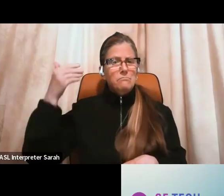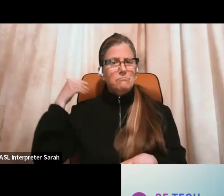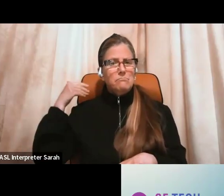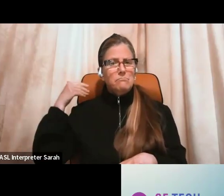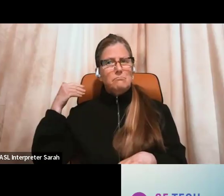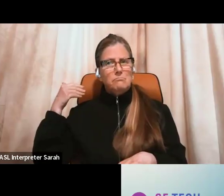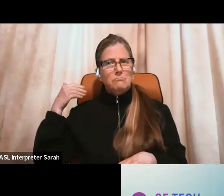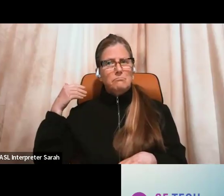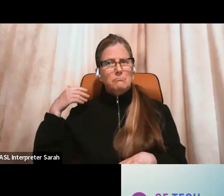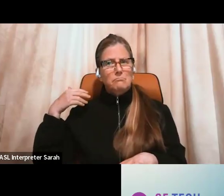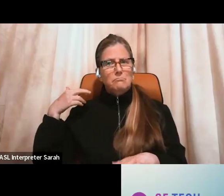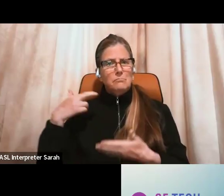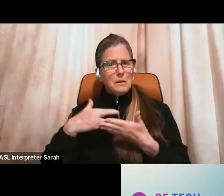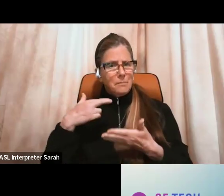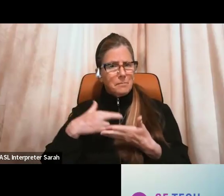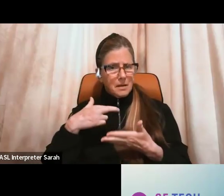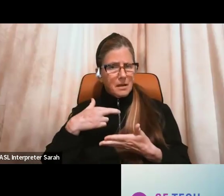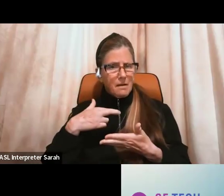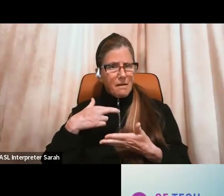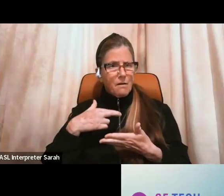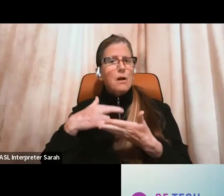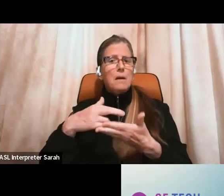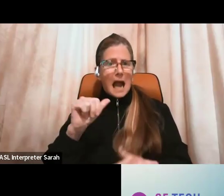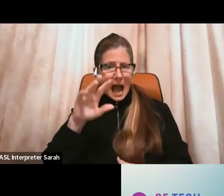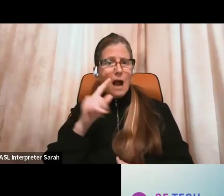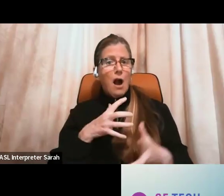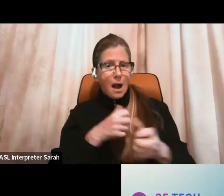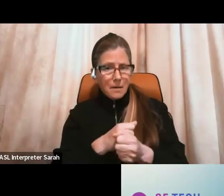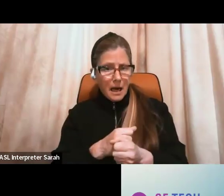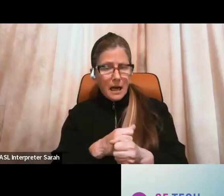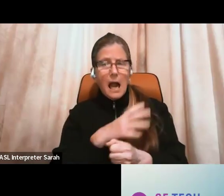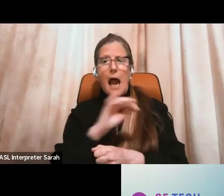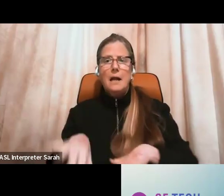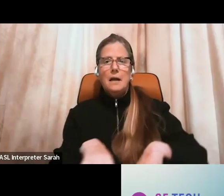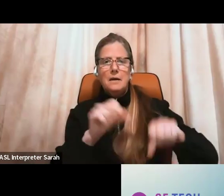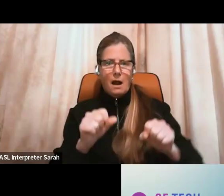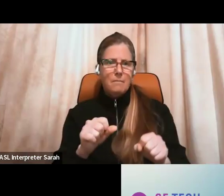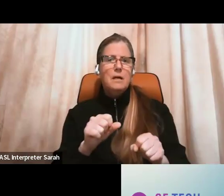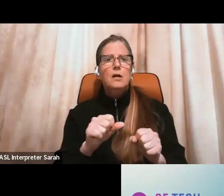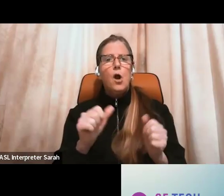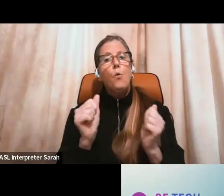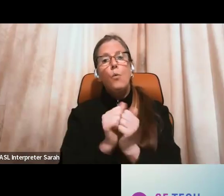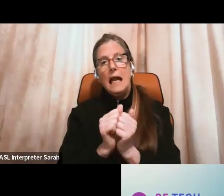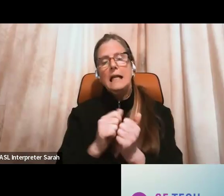Rehabilitation Act was updated, and then adopted by reference with California statute in 2002,